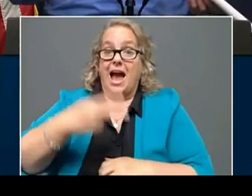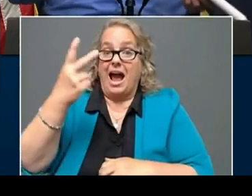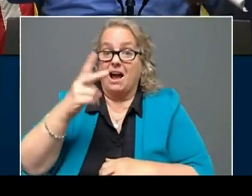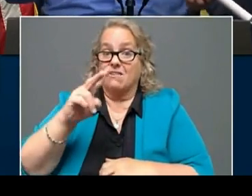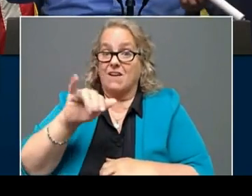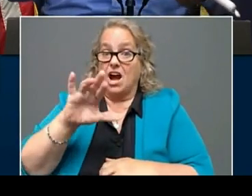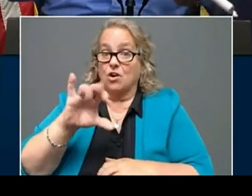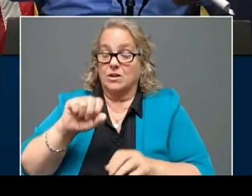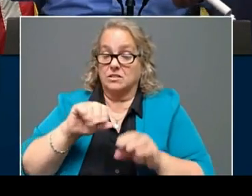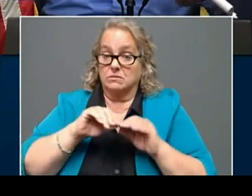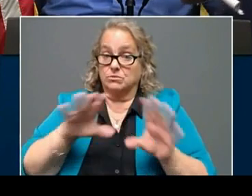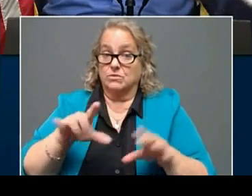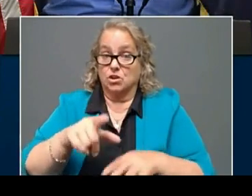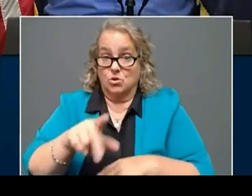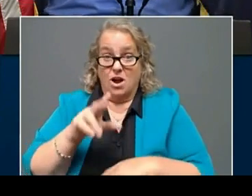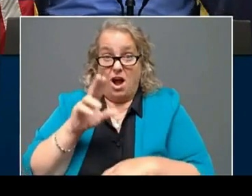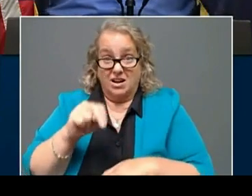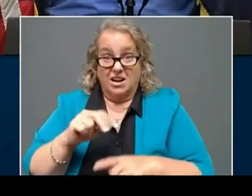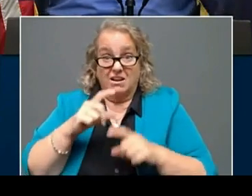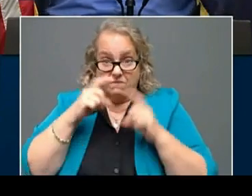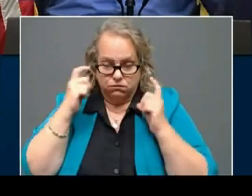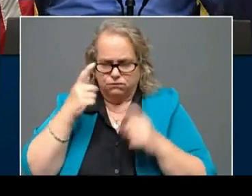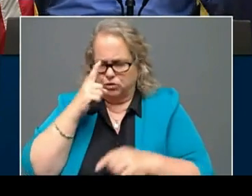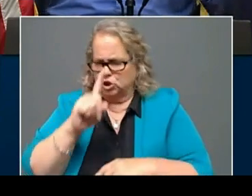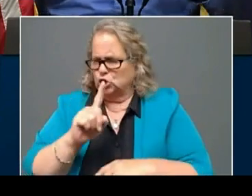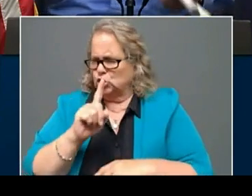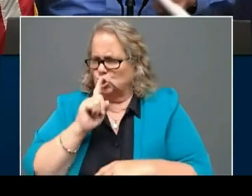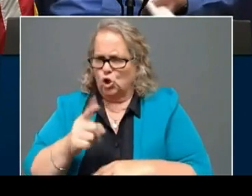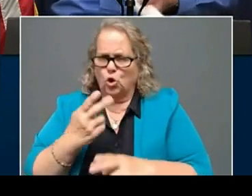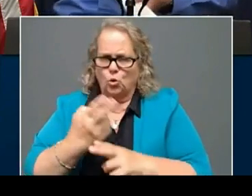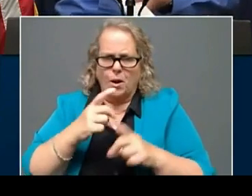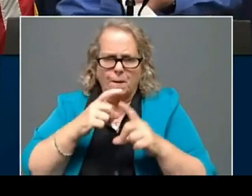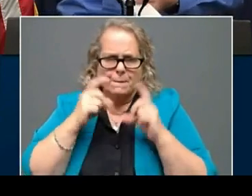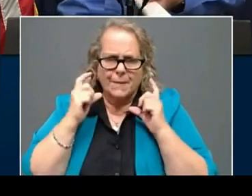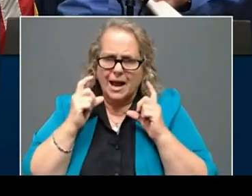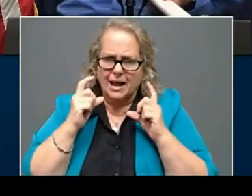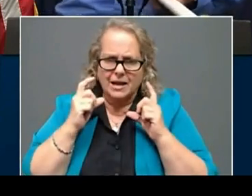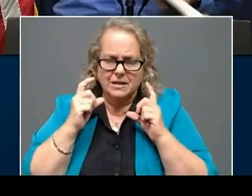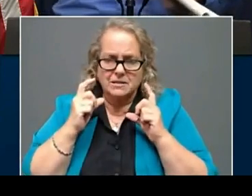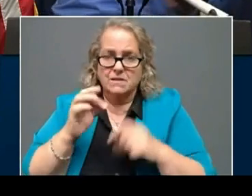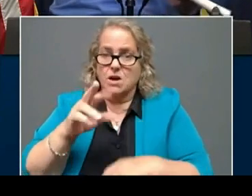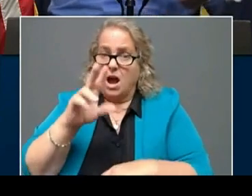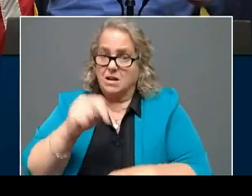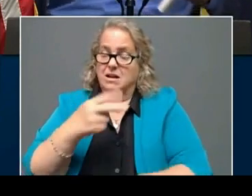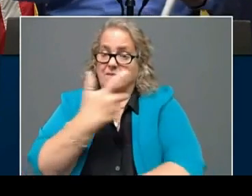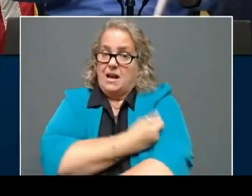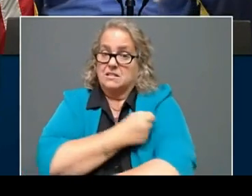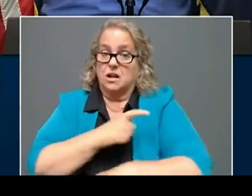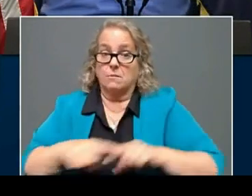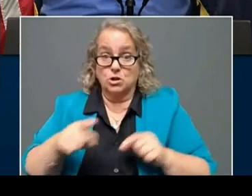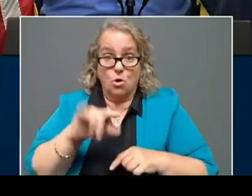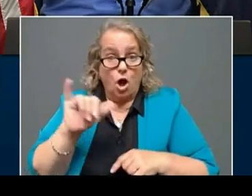definitely be wearing a mask then because your risk of getting infected is much higher. But you also should wear a mask to minimize your risk of